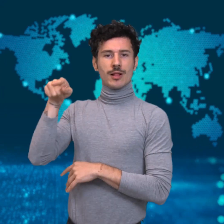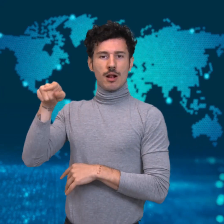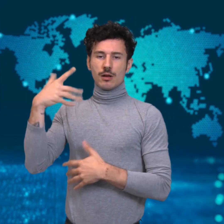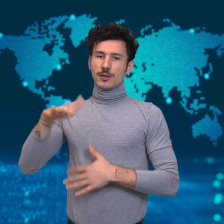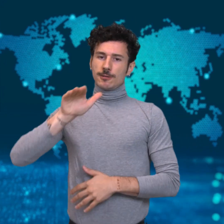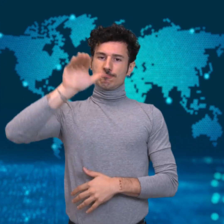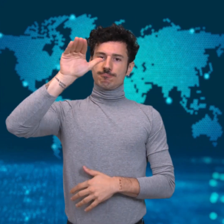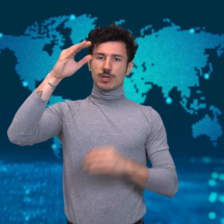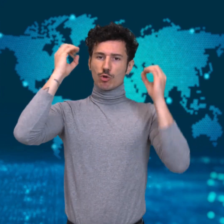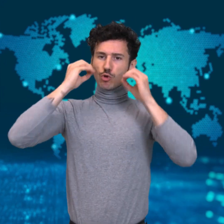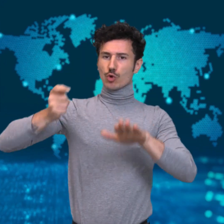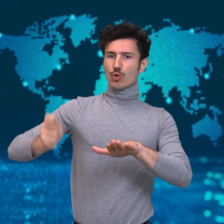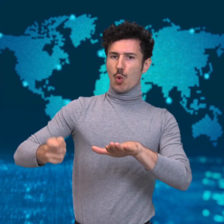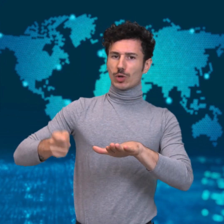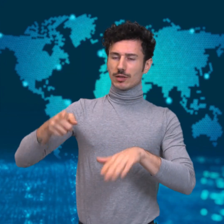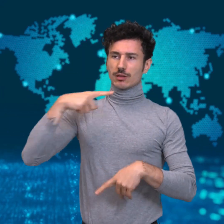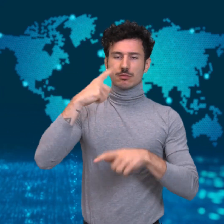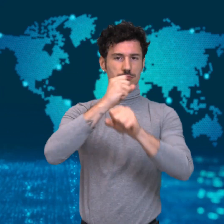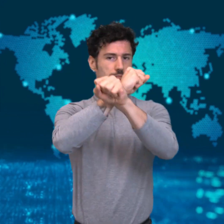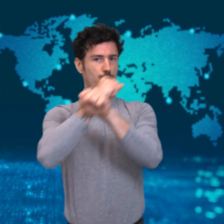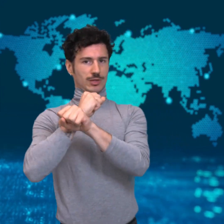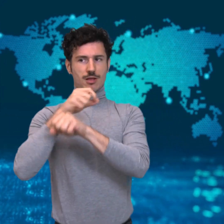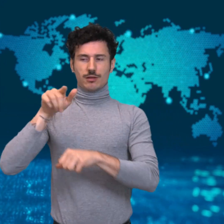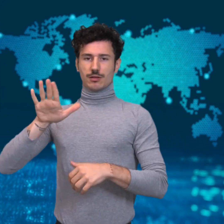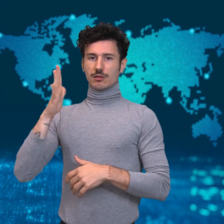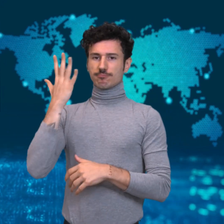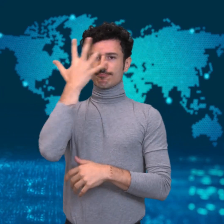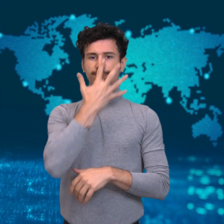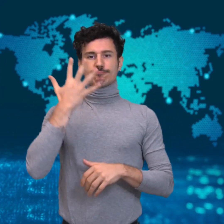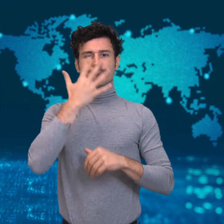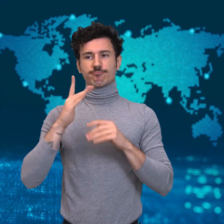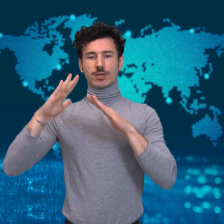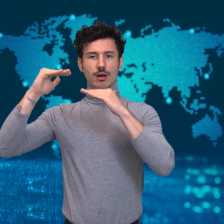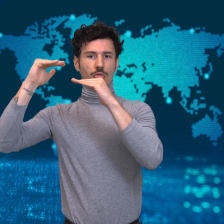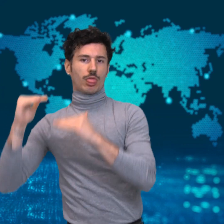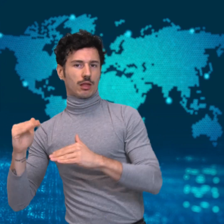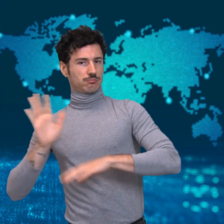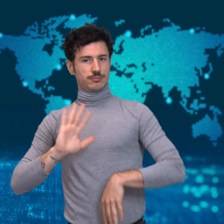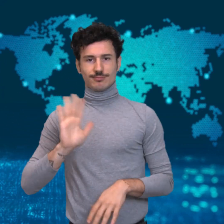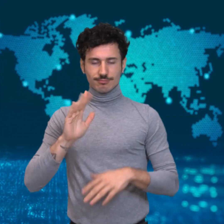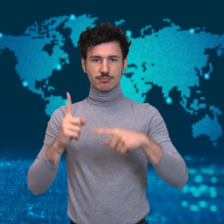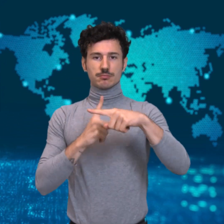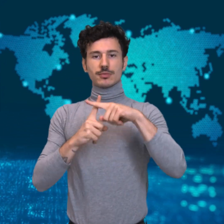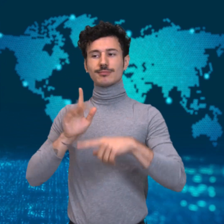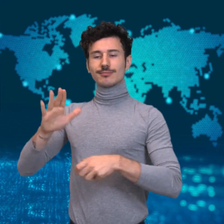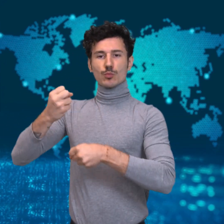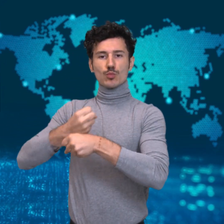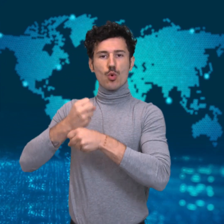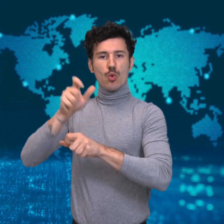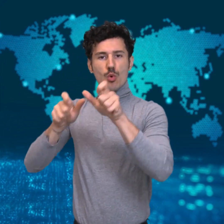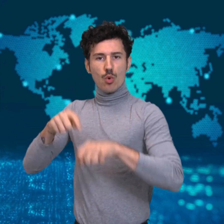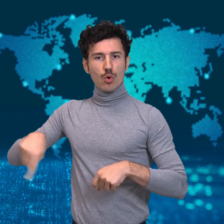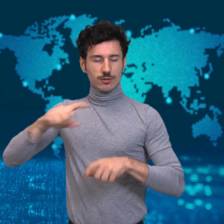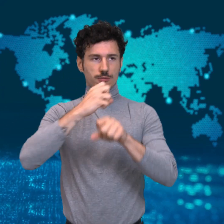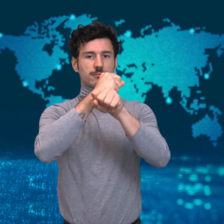the hotel requested the court protect their staff and reputation.